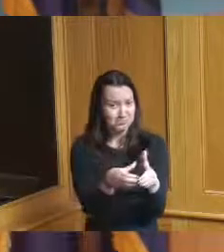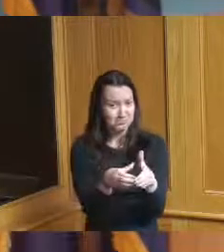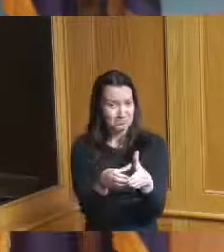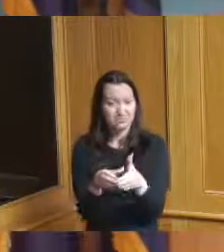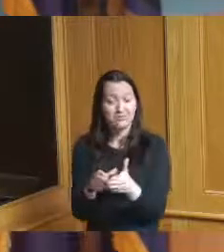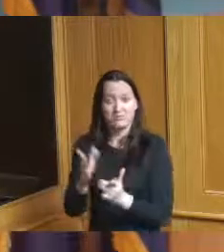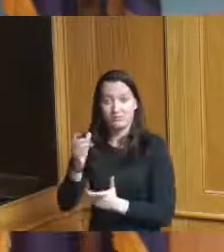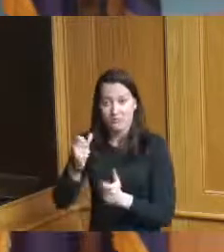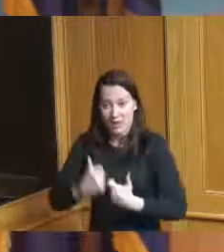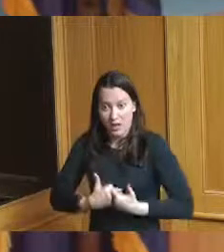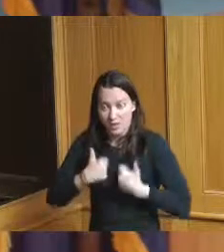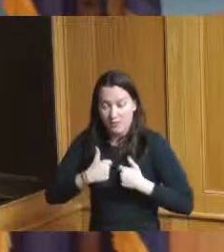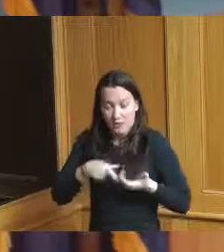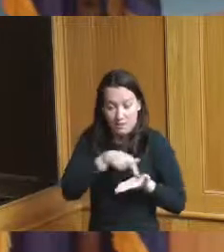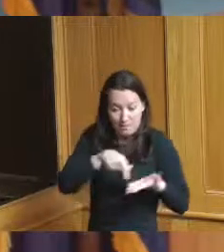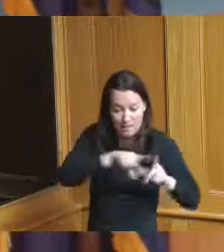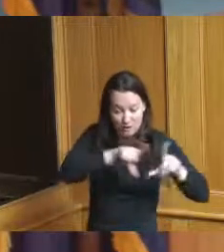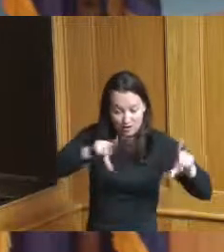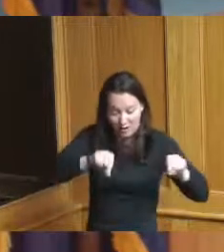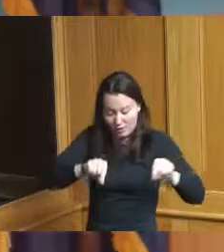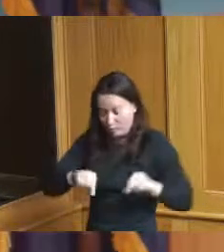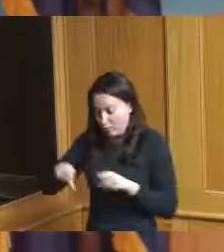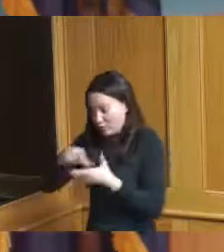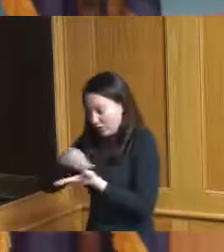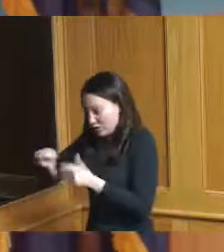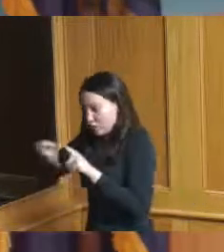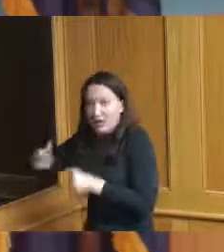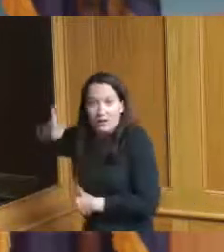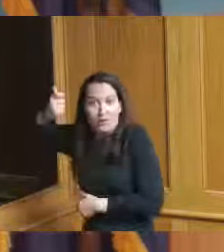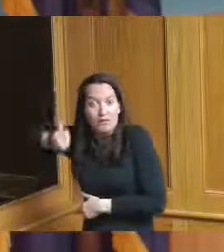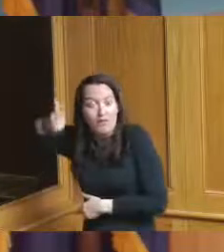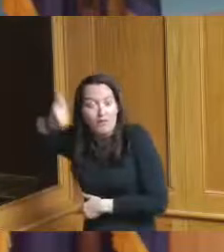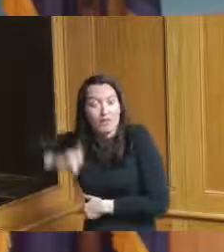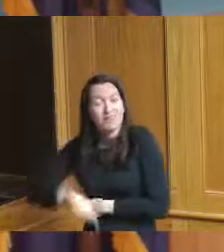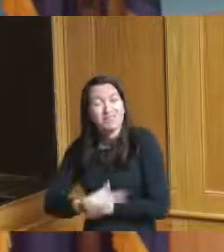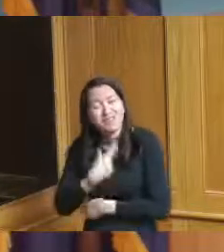and the wealth gap and all that that we hear about and you're saying a 25 percent drop in